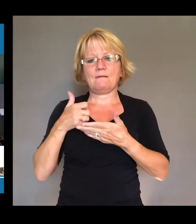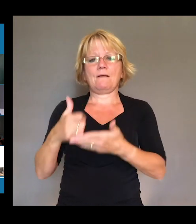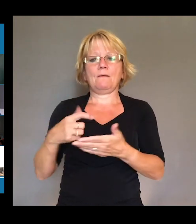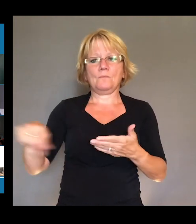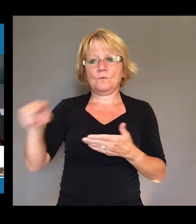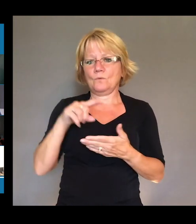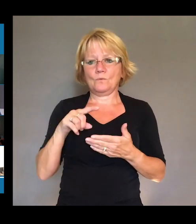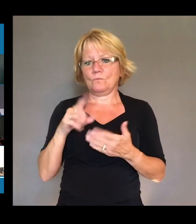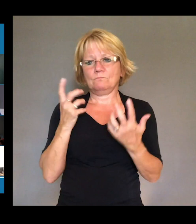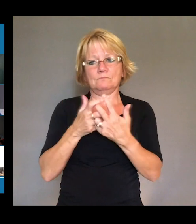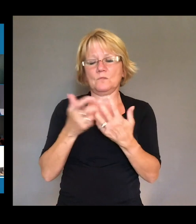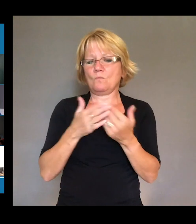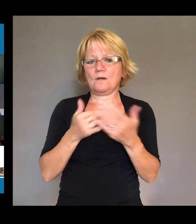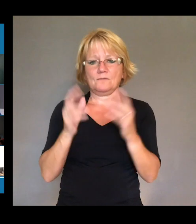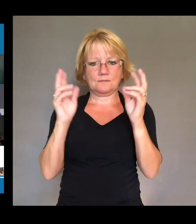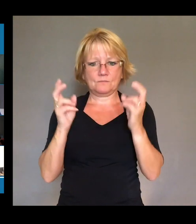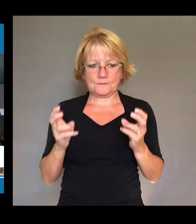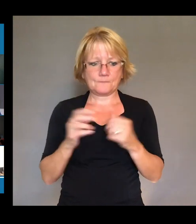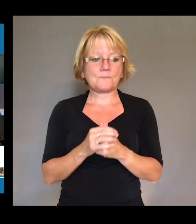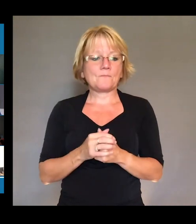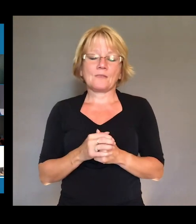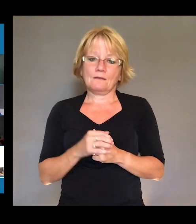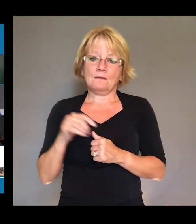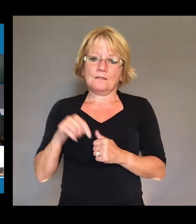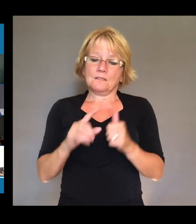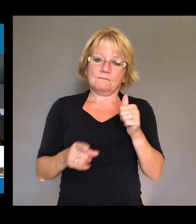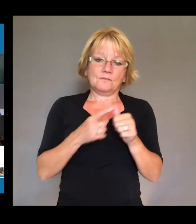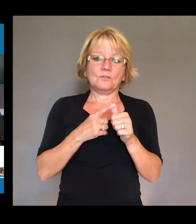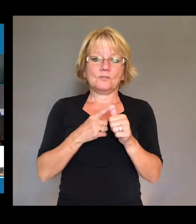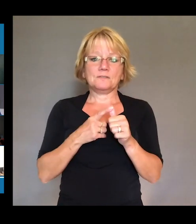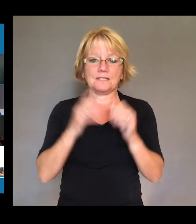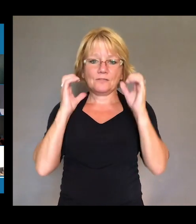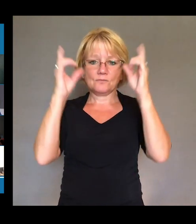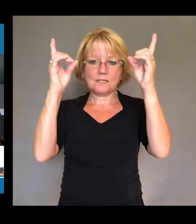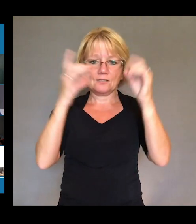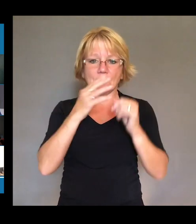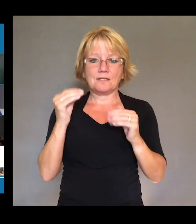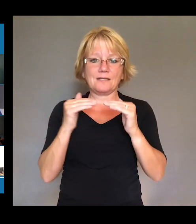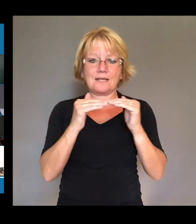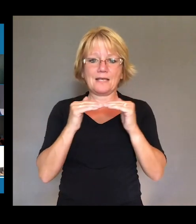things that kind of really help you with whatever subject that we're on. This is the first of the educational inequity.